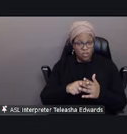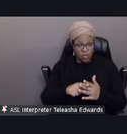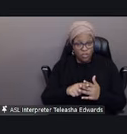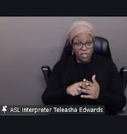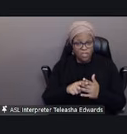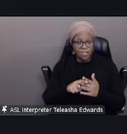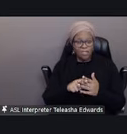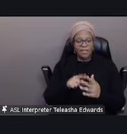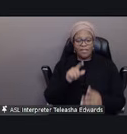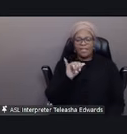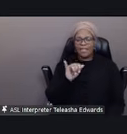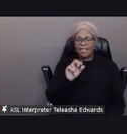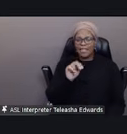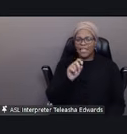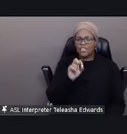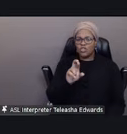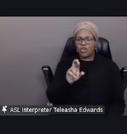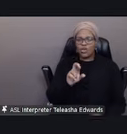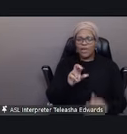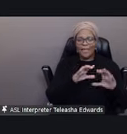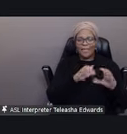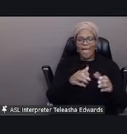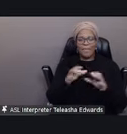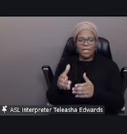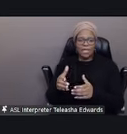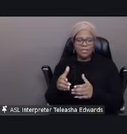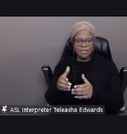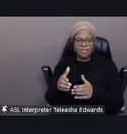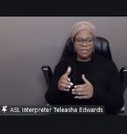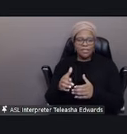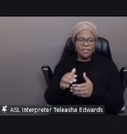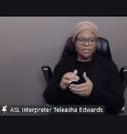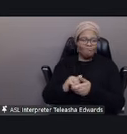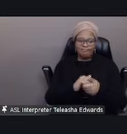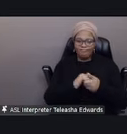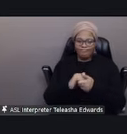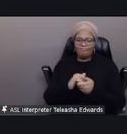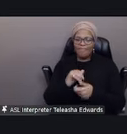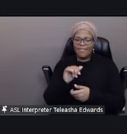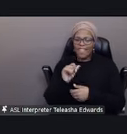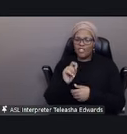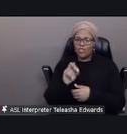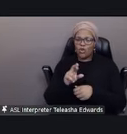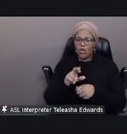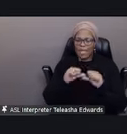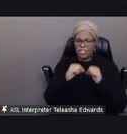agency collaborations around initiative 6. So, they're going to be key efforts to support our